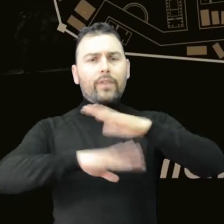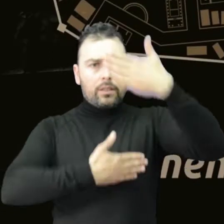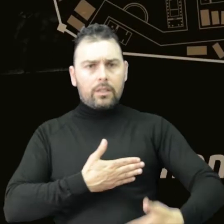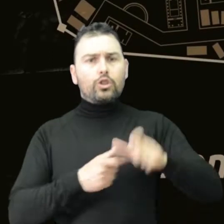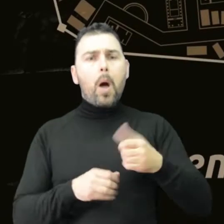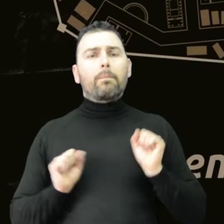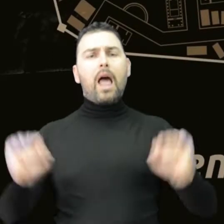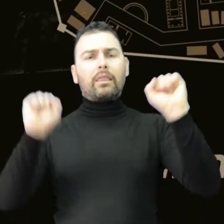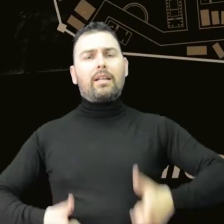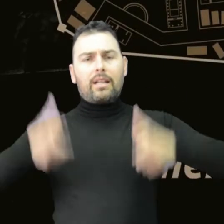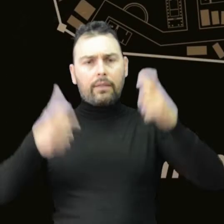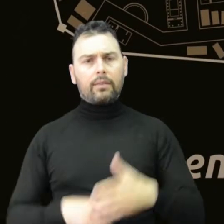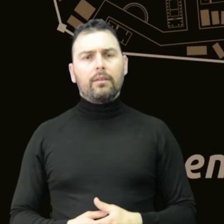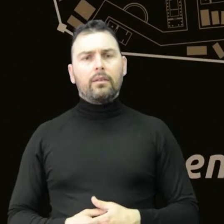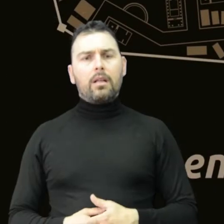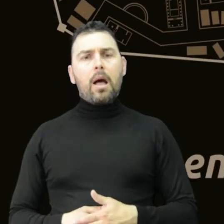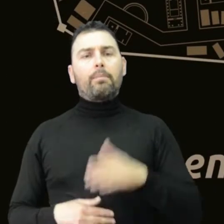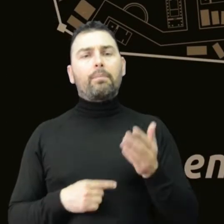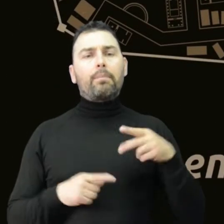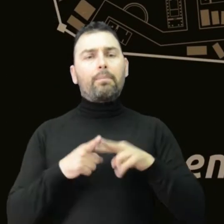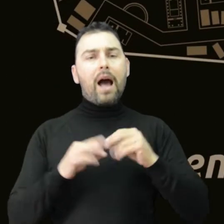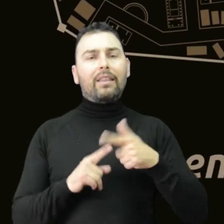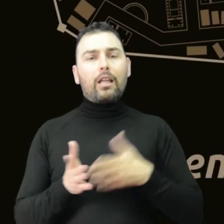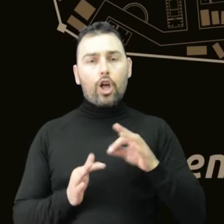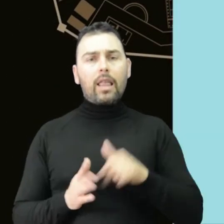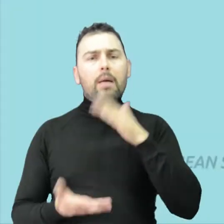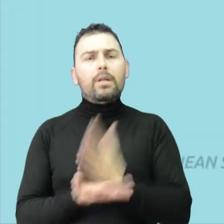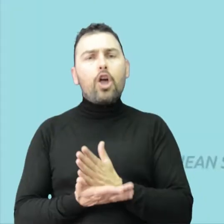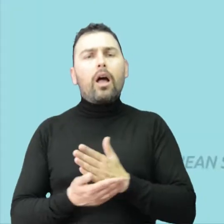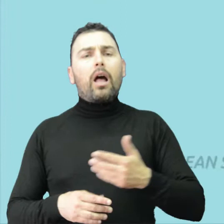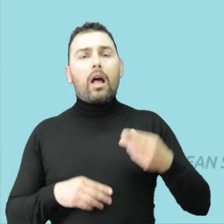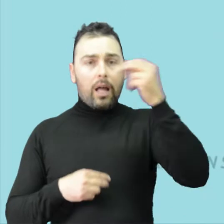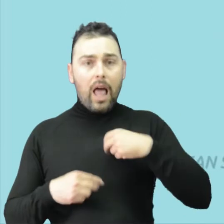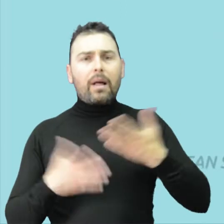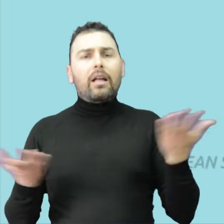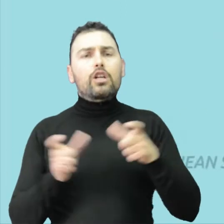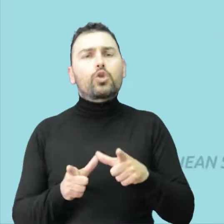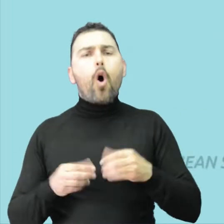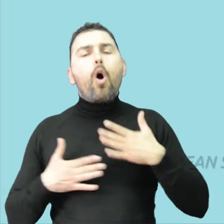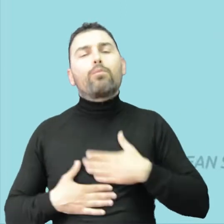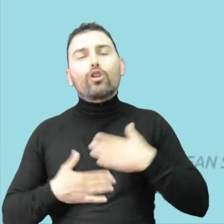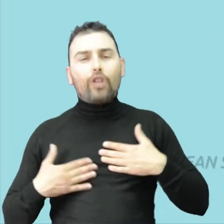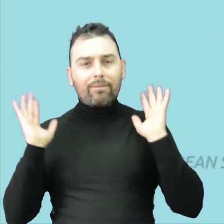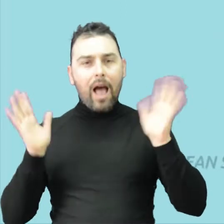Sparta and Athens were two of the most famous and powerful Poleis. 3. Ancient Greek Society